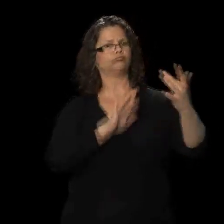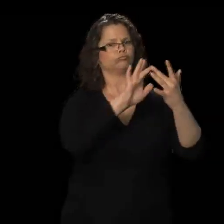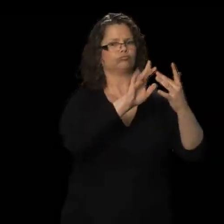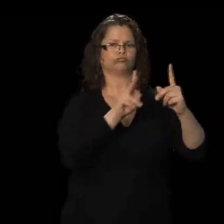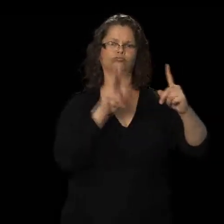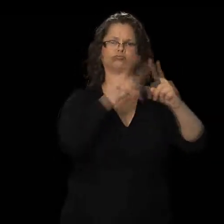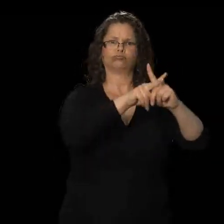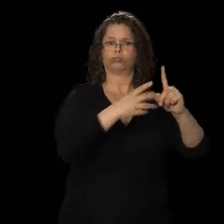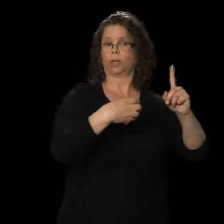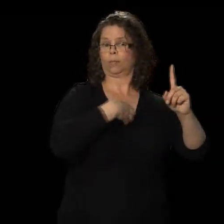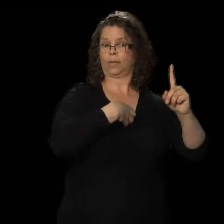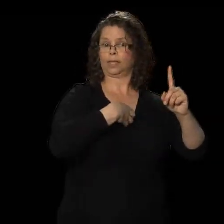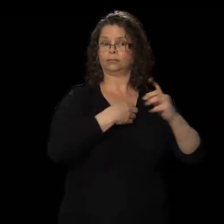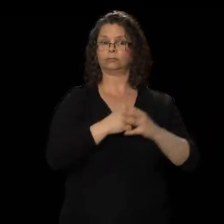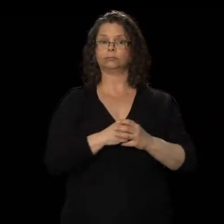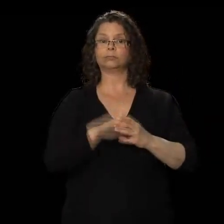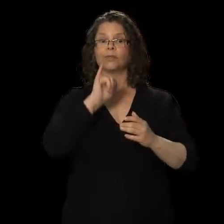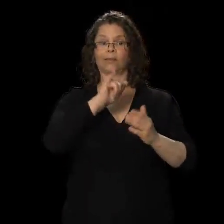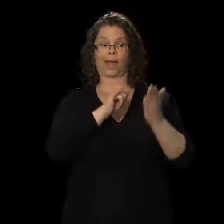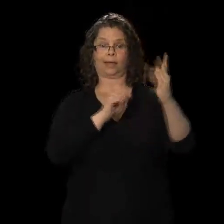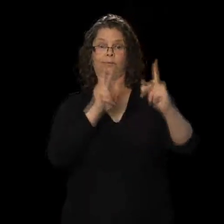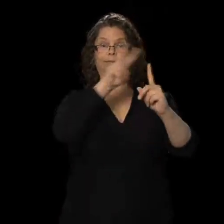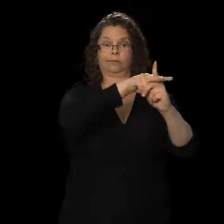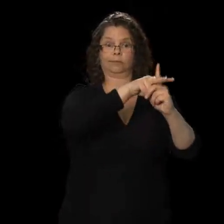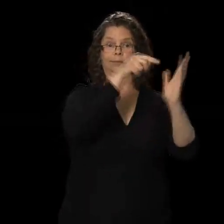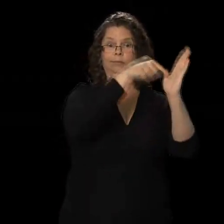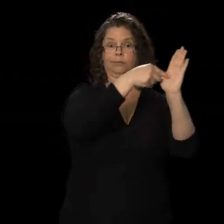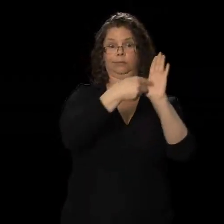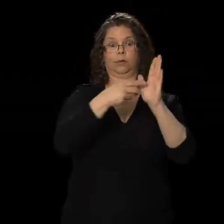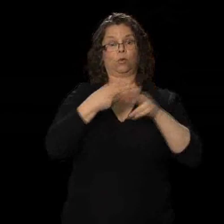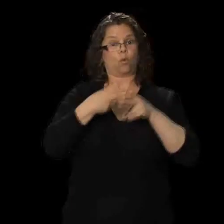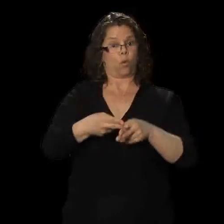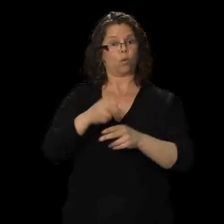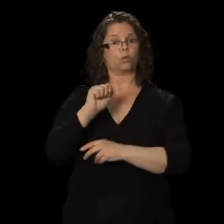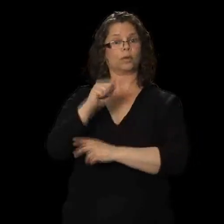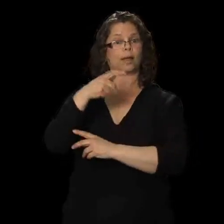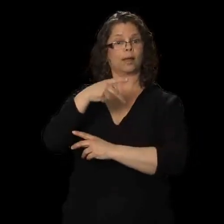file a complaint, now called an application.